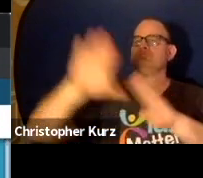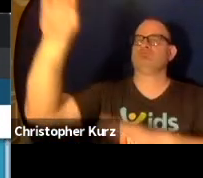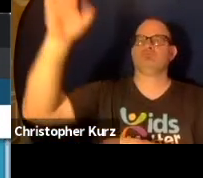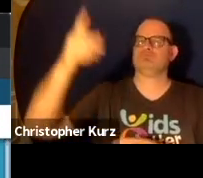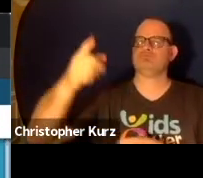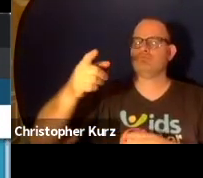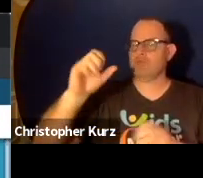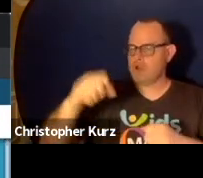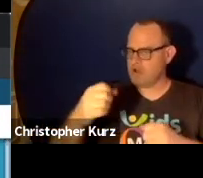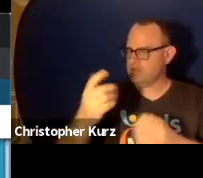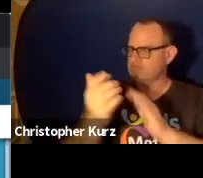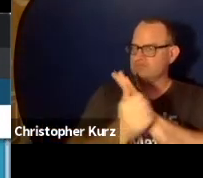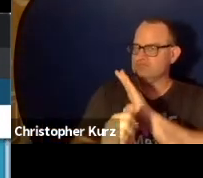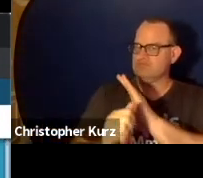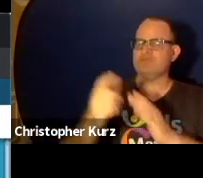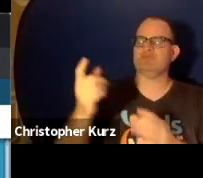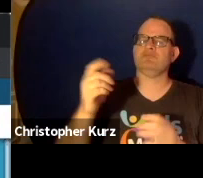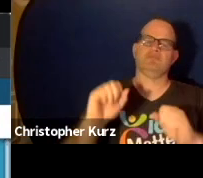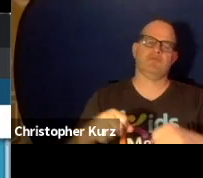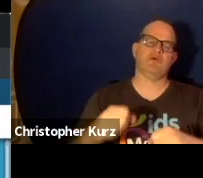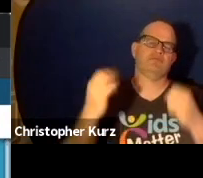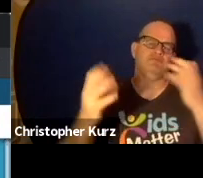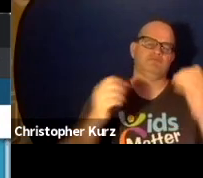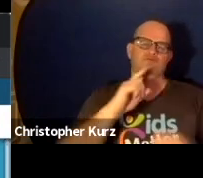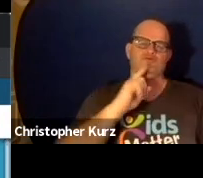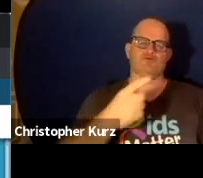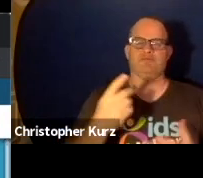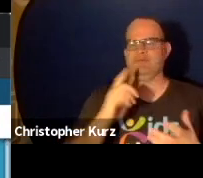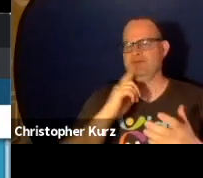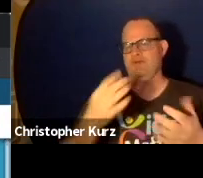well, and we realized that having bilingualism